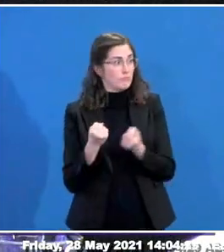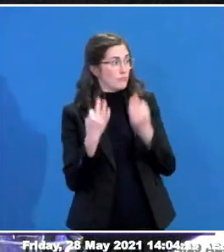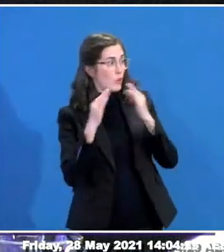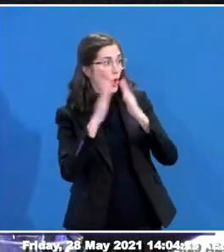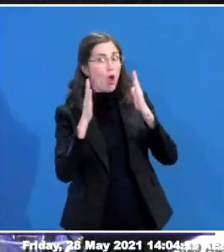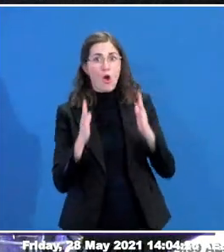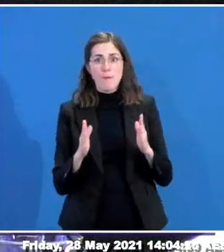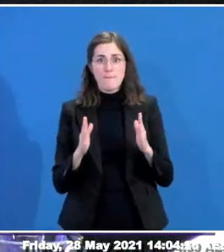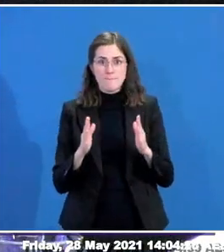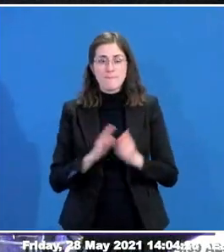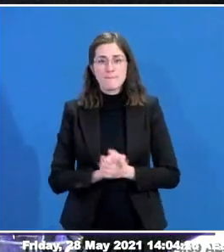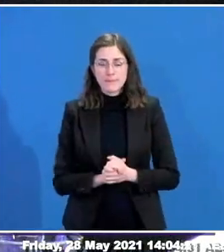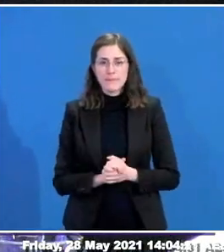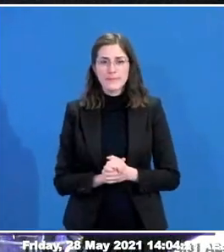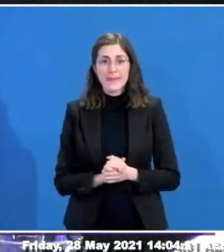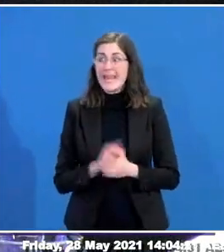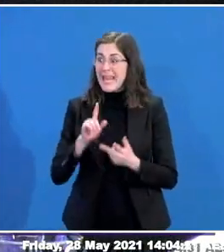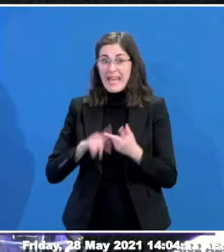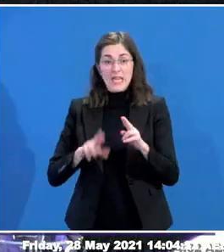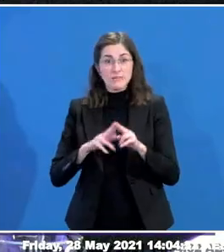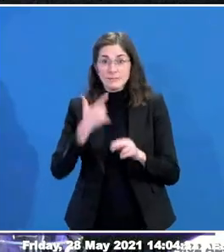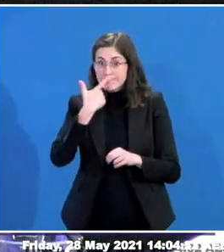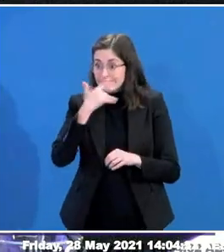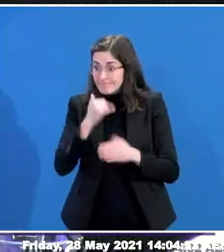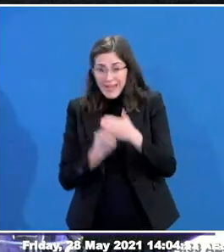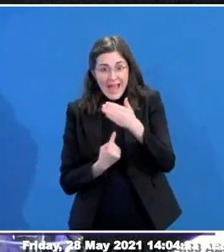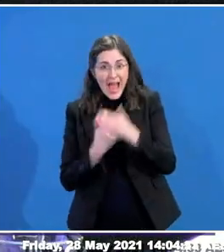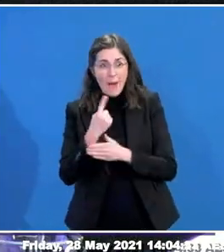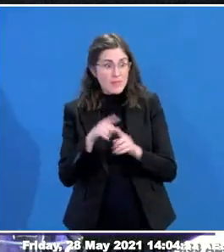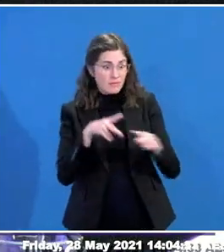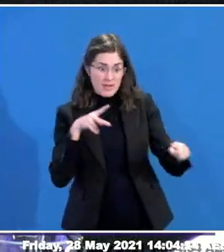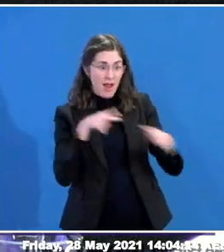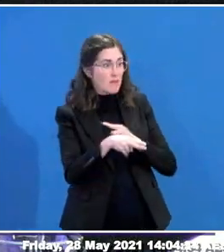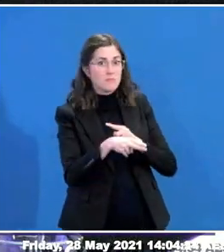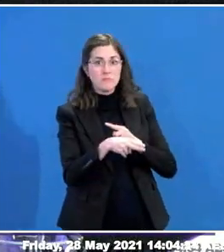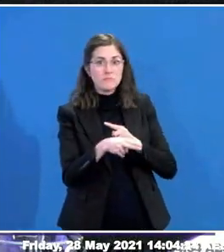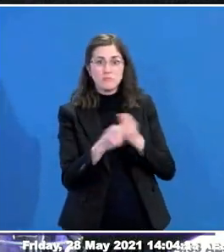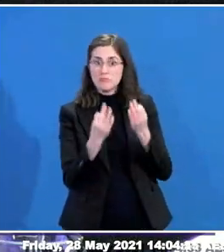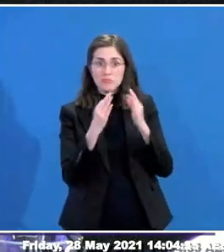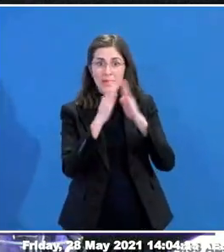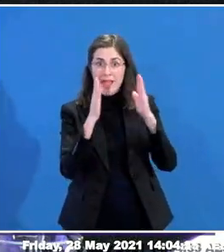But where we do find out of a cessation notice or a notice for eviction, certainly